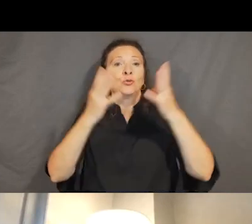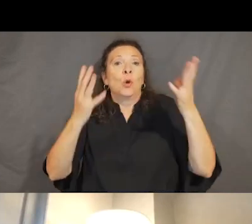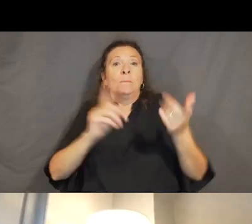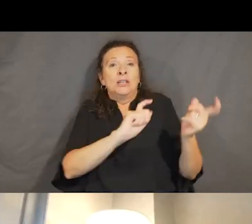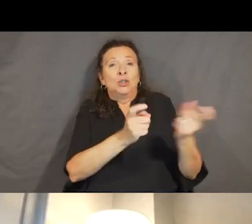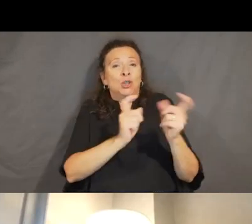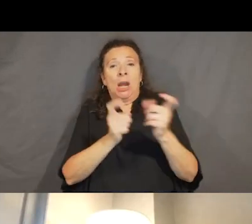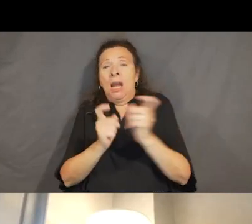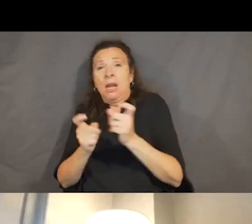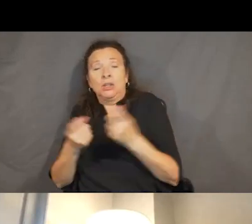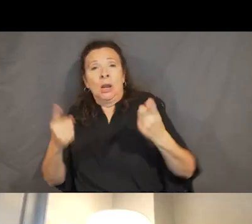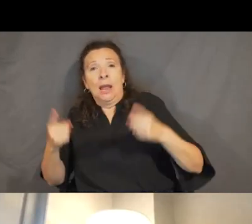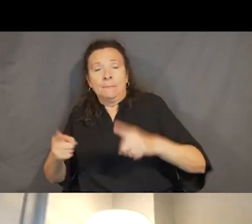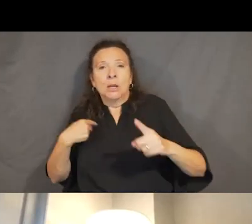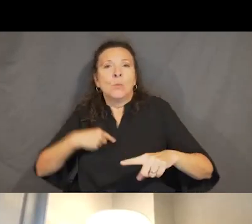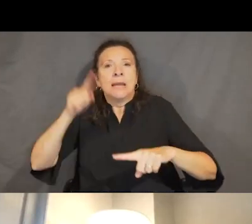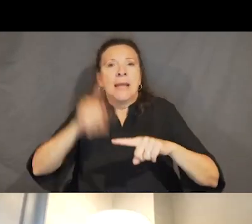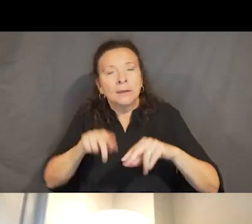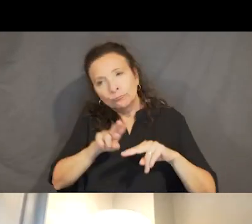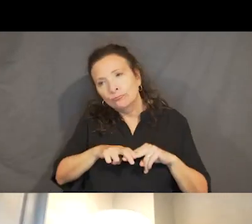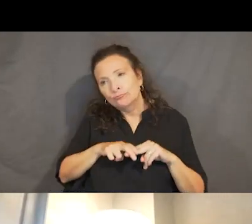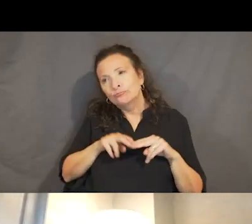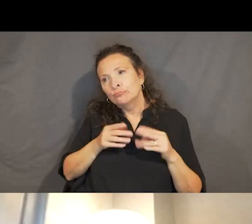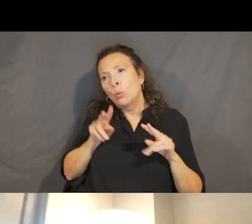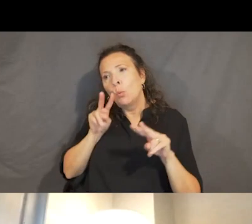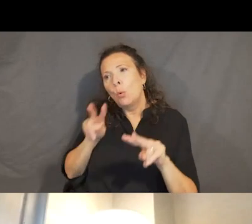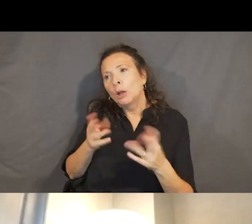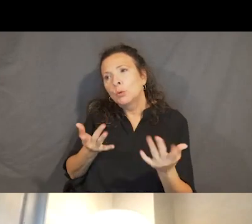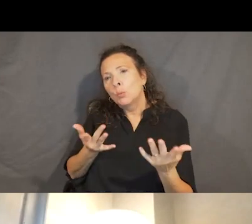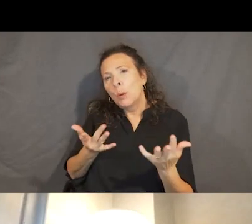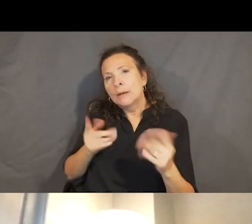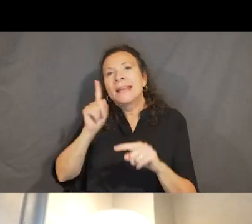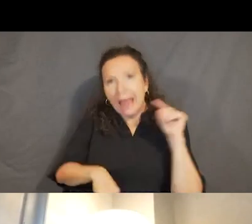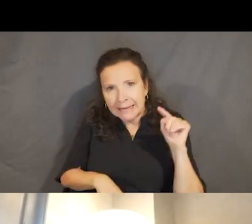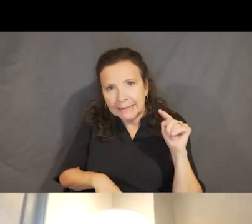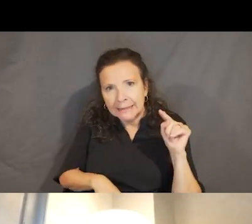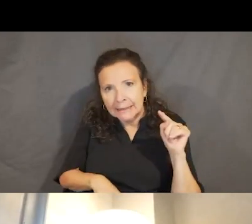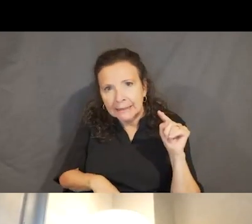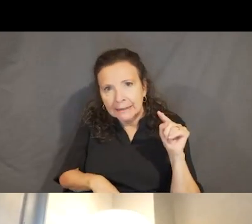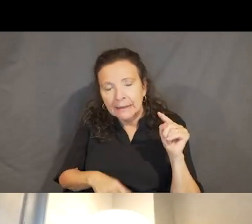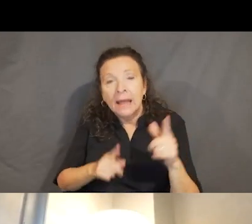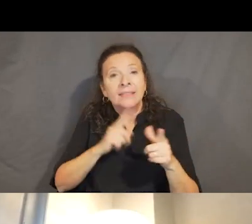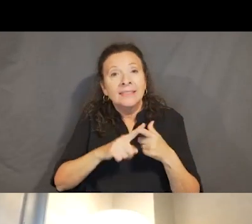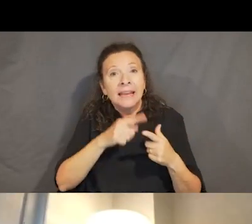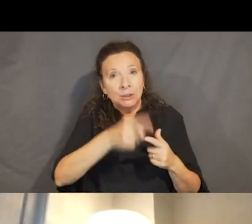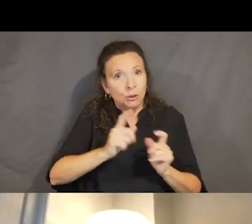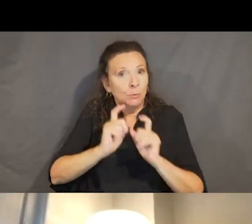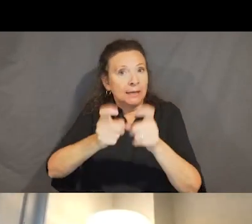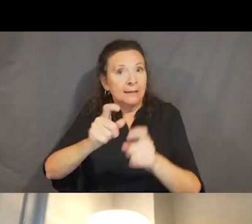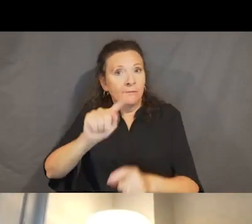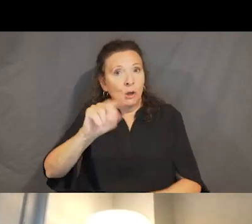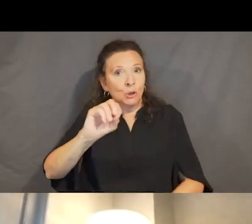can't sit back and watch. And then she hands you a tool, and you will get a good giggle if you watch